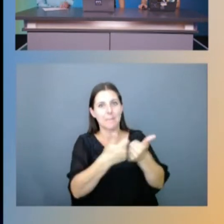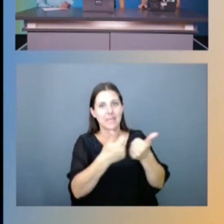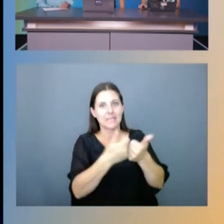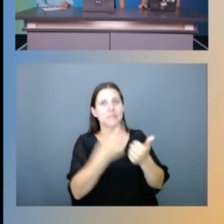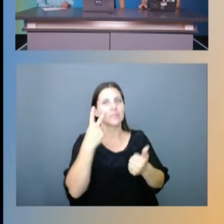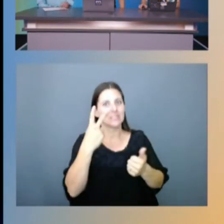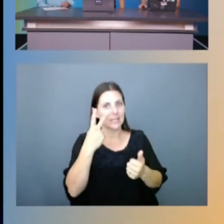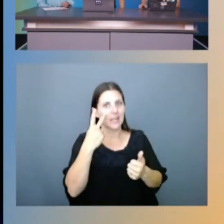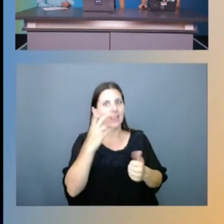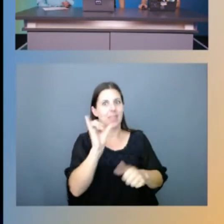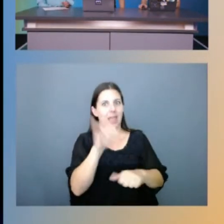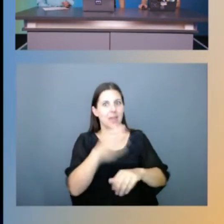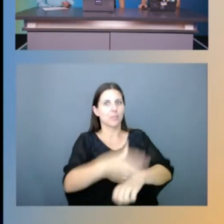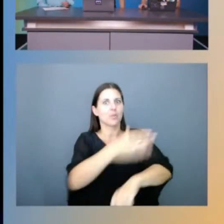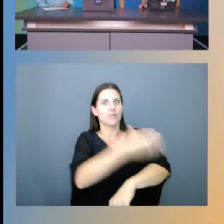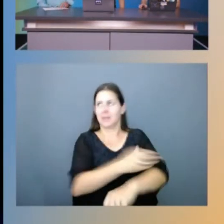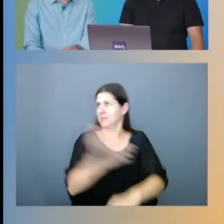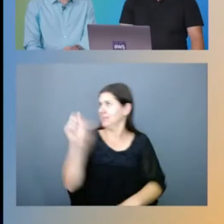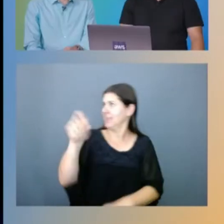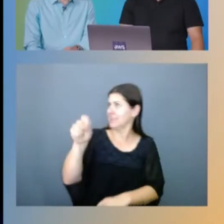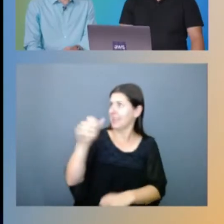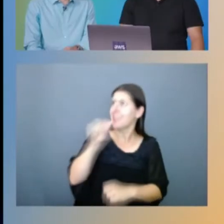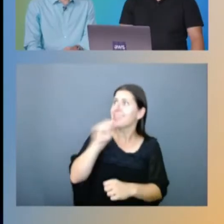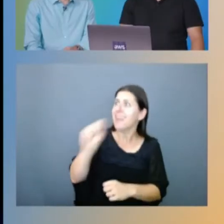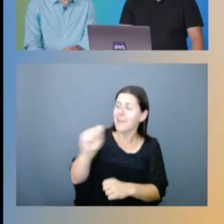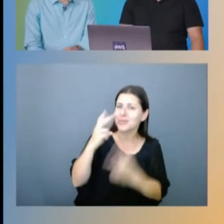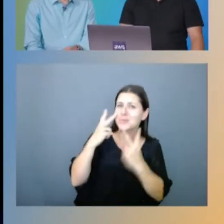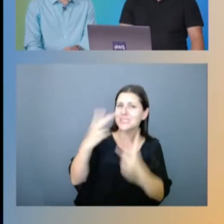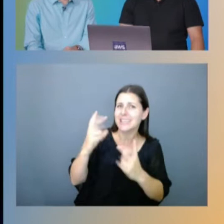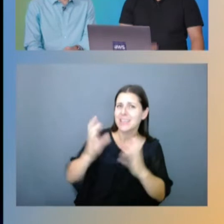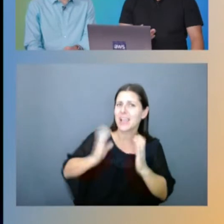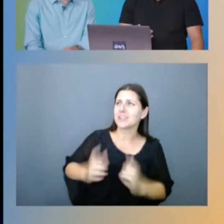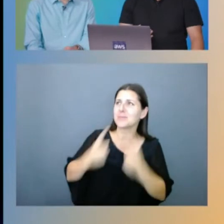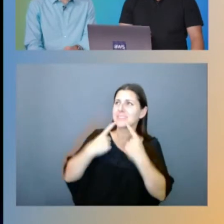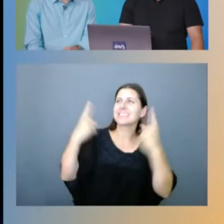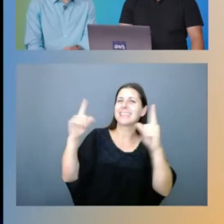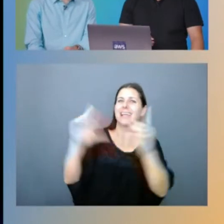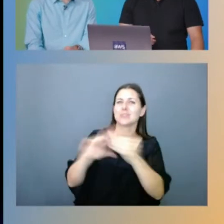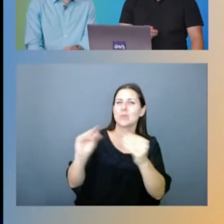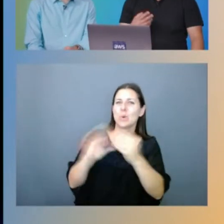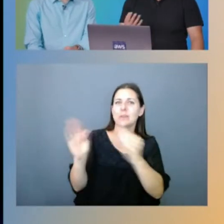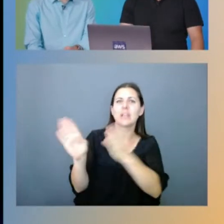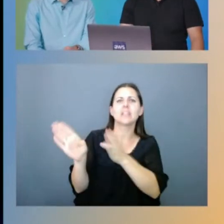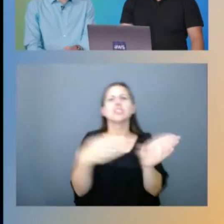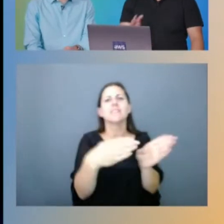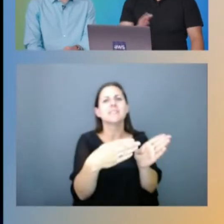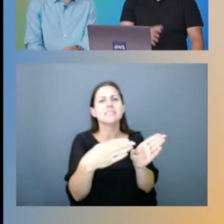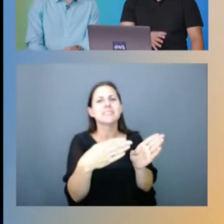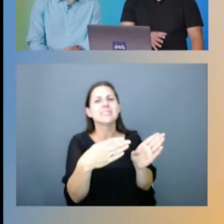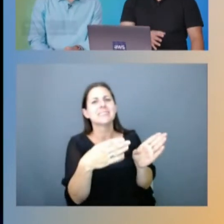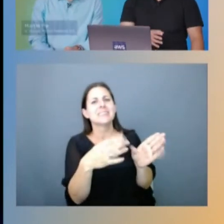100% agree, I love seeing the customer success stories. Well, let's shift gears a little bit here. We talked a little bit about Inferentia.